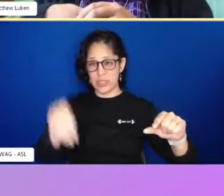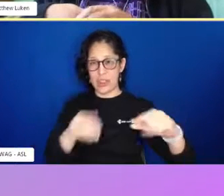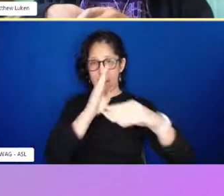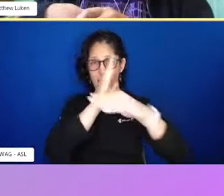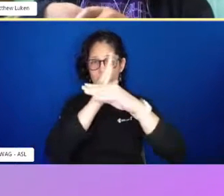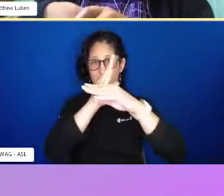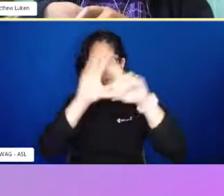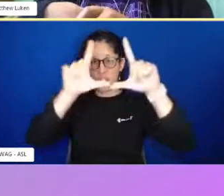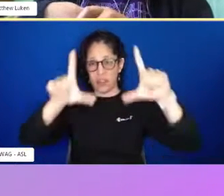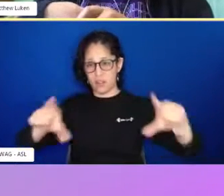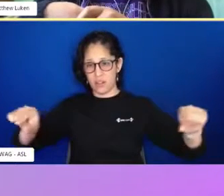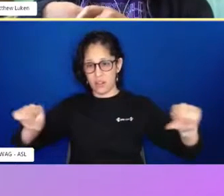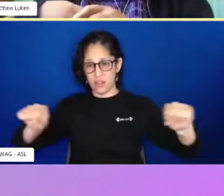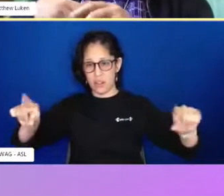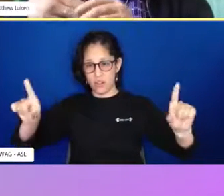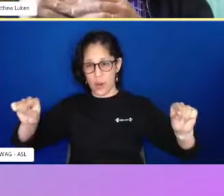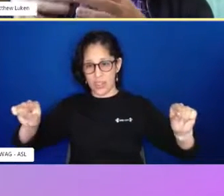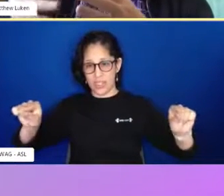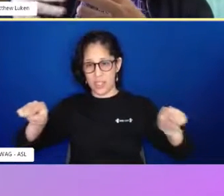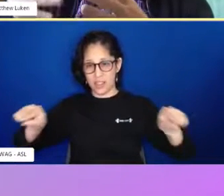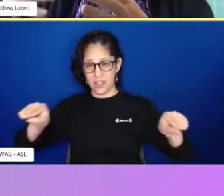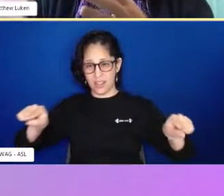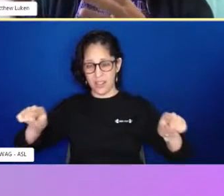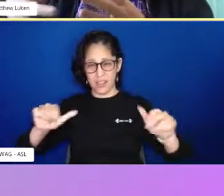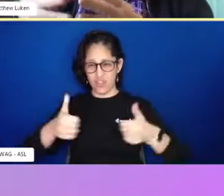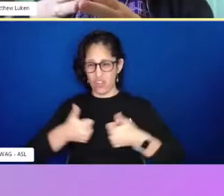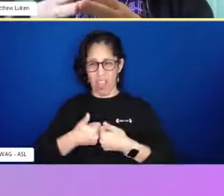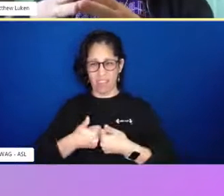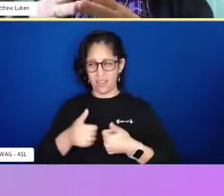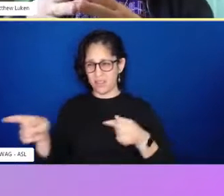about a distribution model, we have 80% of the majority,